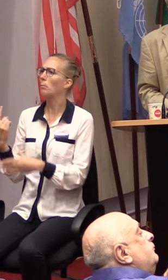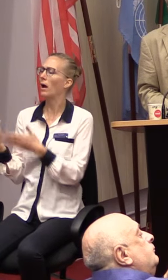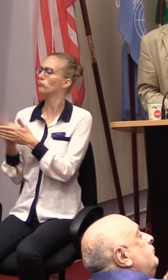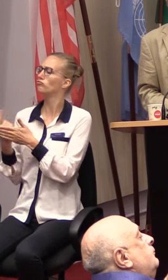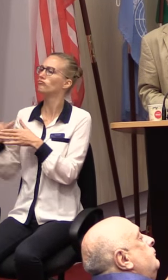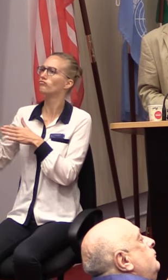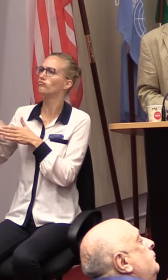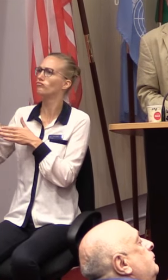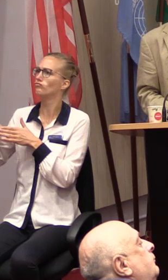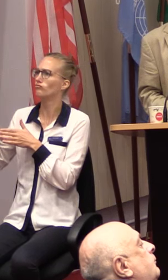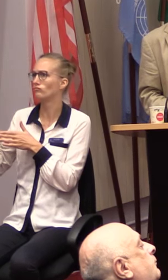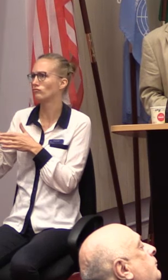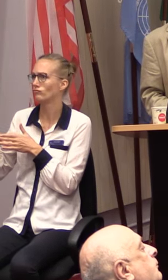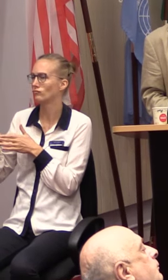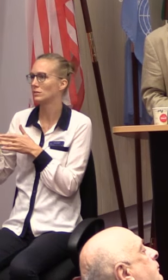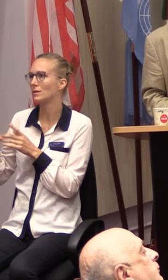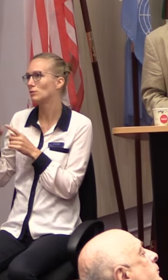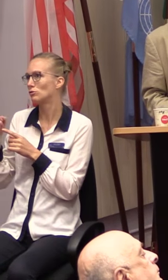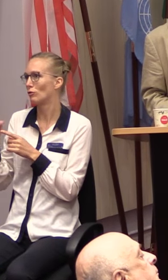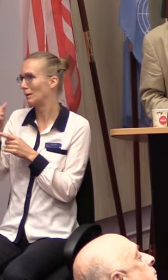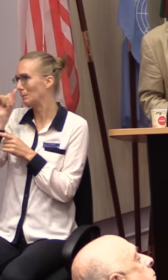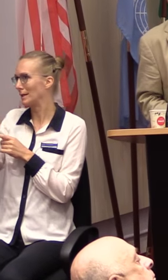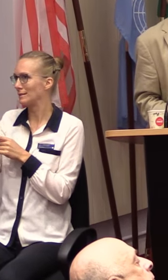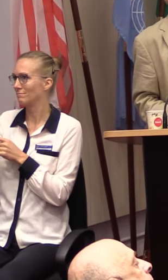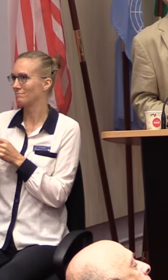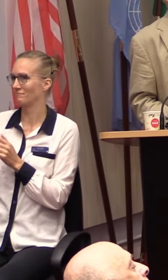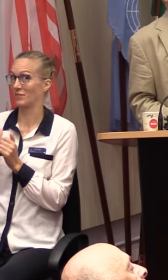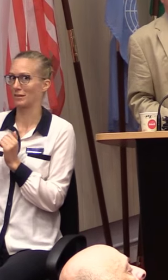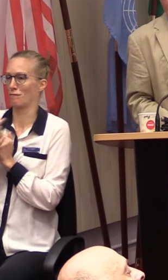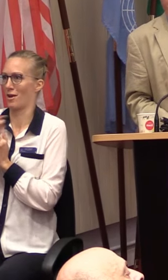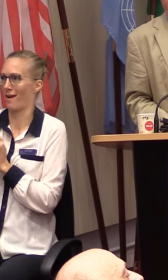although that's the most critically important thing, but working through other agents of